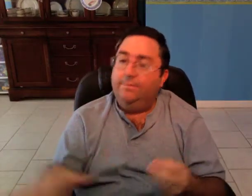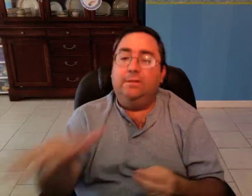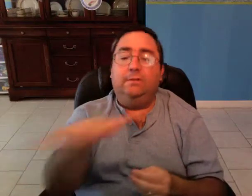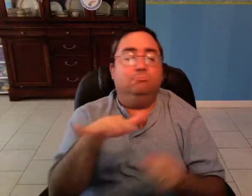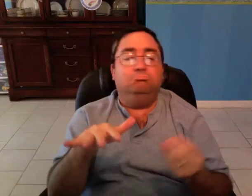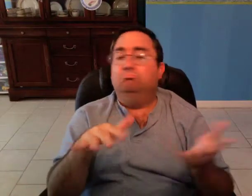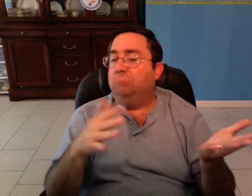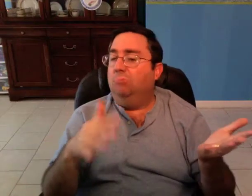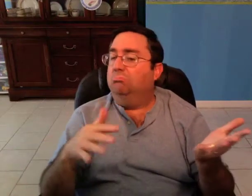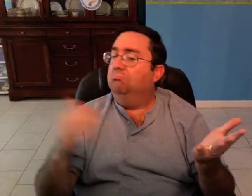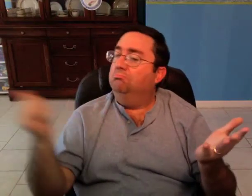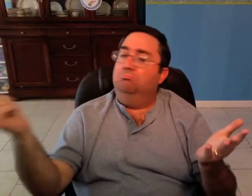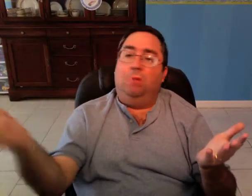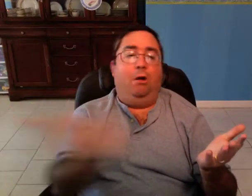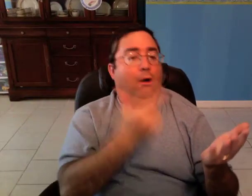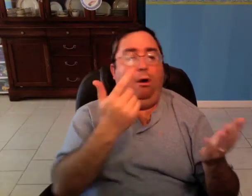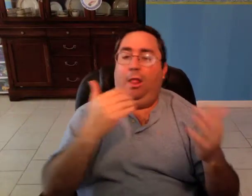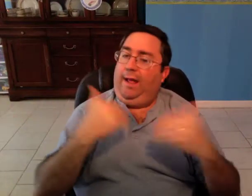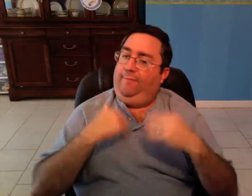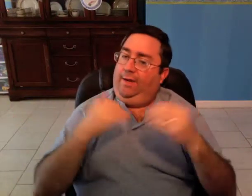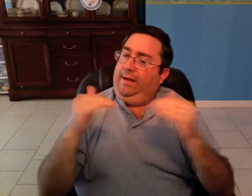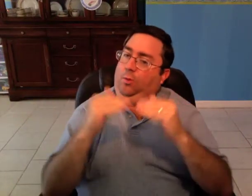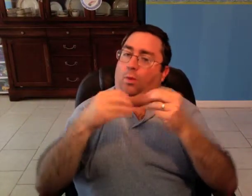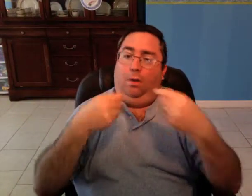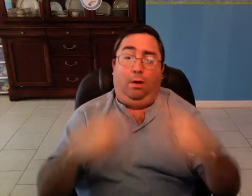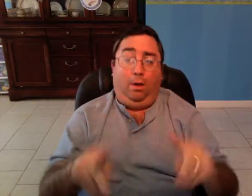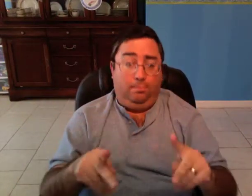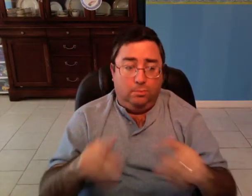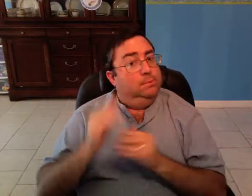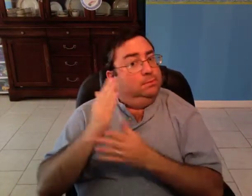That all of us have equal opportunity.